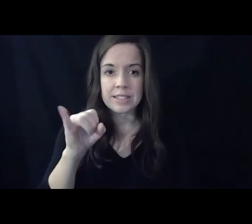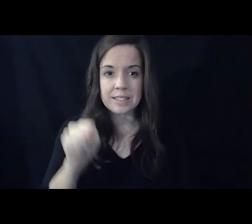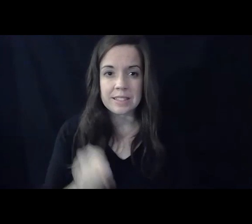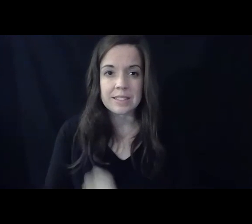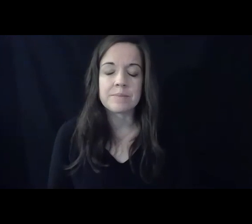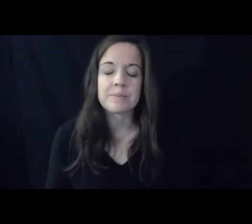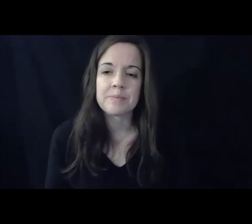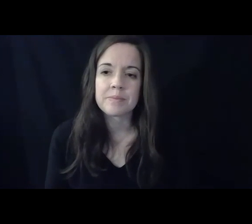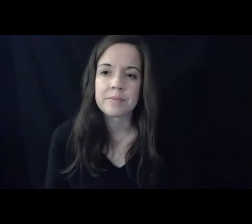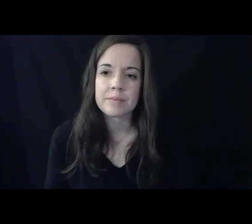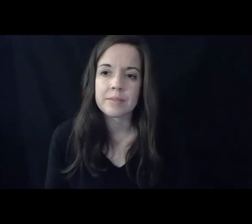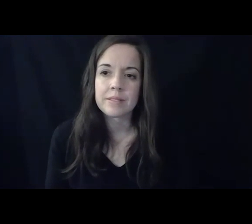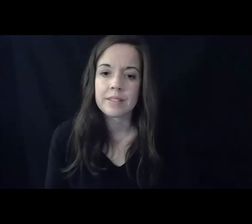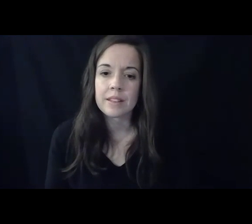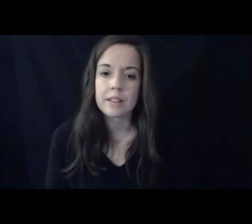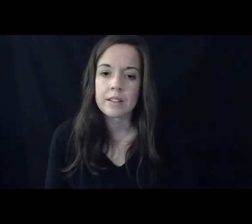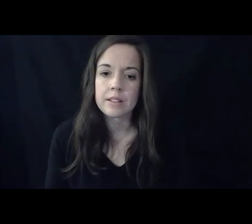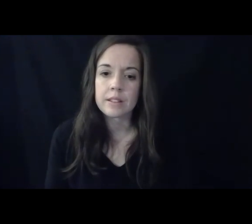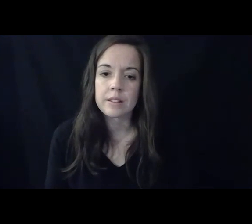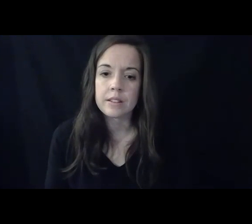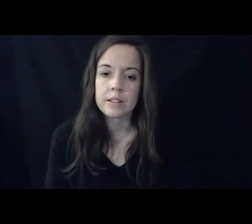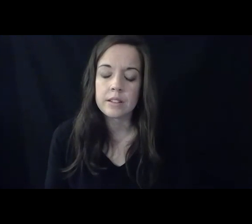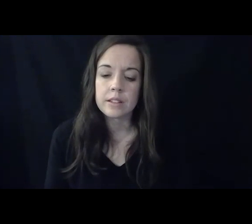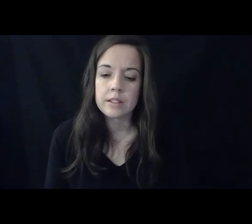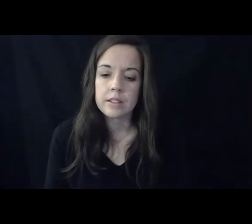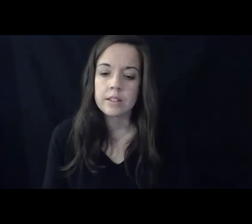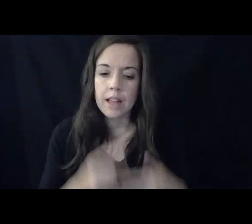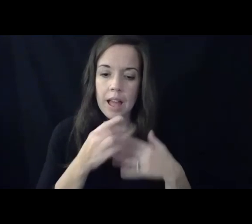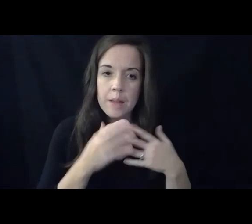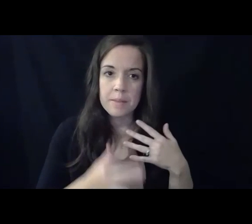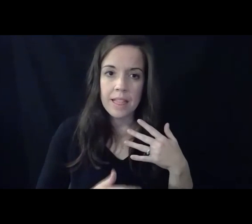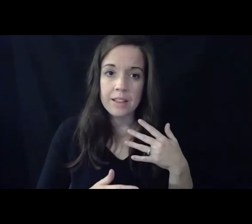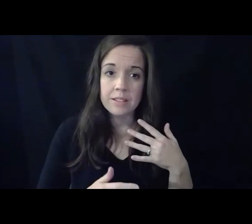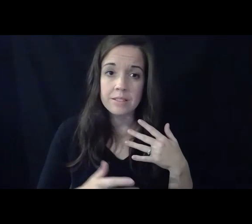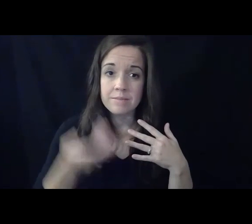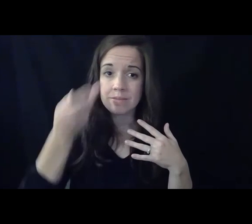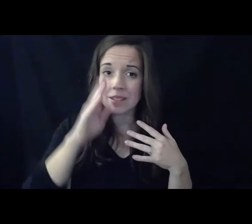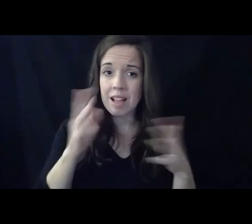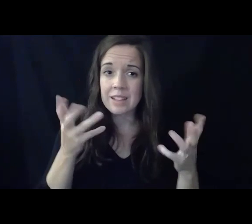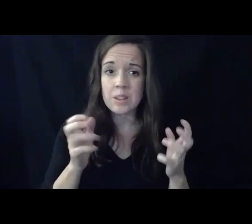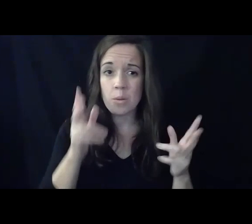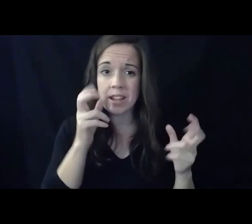I bled. God didn’t want to hear about it. He said unclean